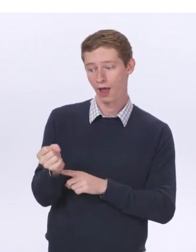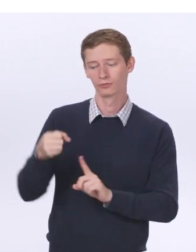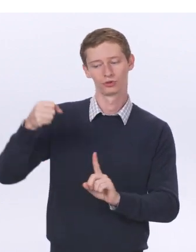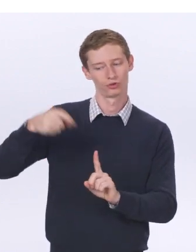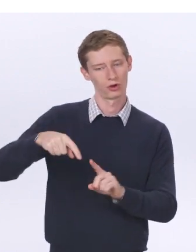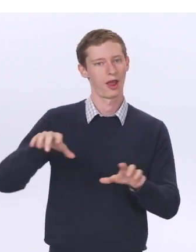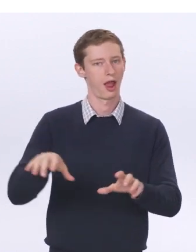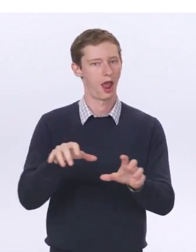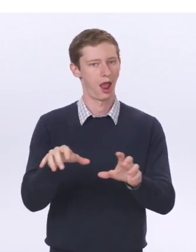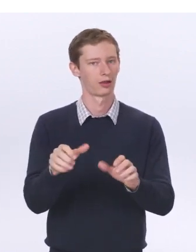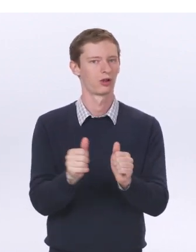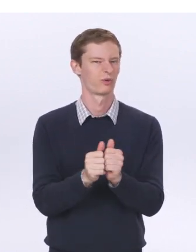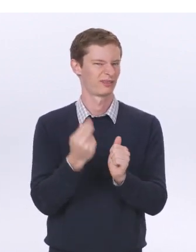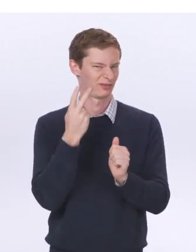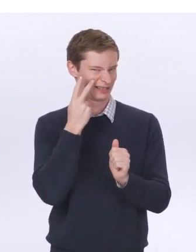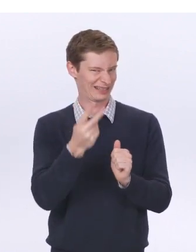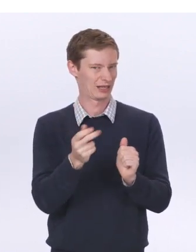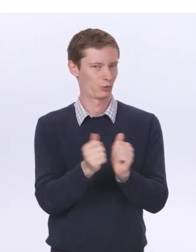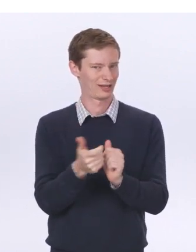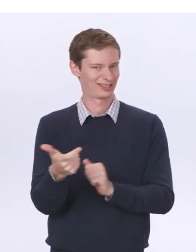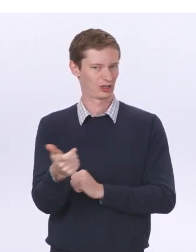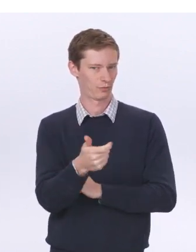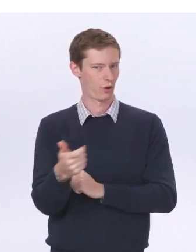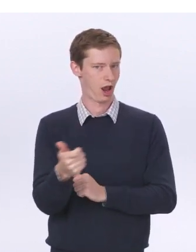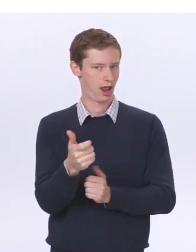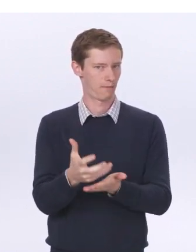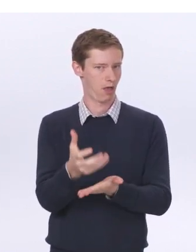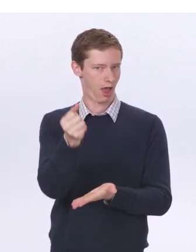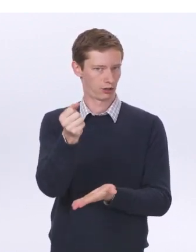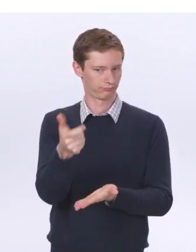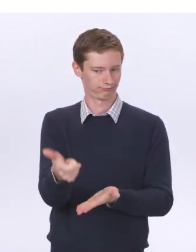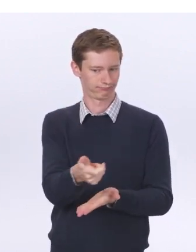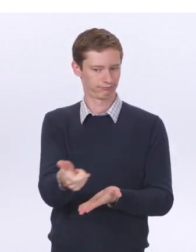And you can use 1 or 2 hands to manipulate objects in 3D space.